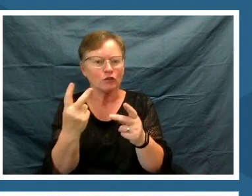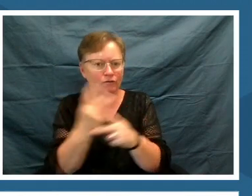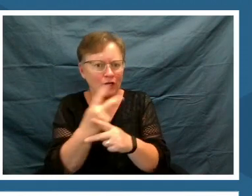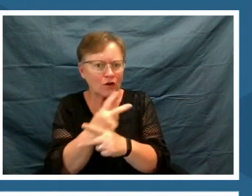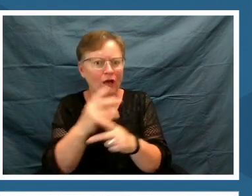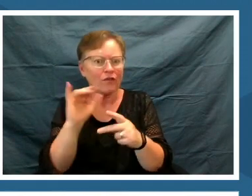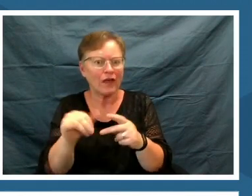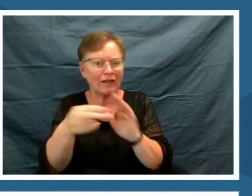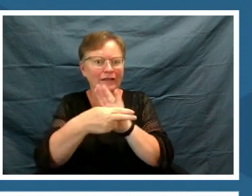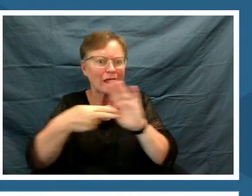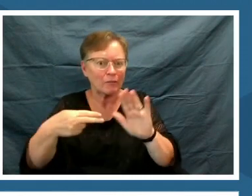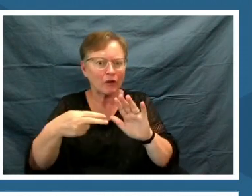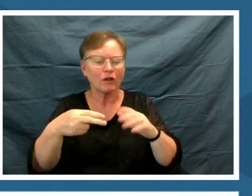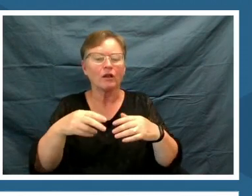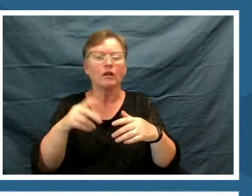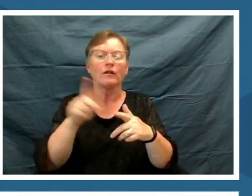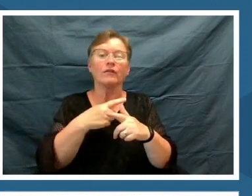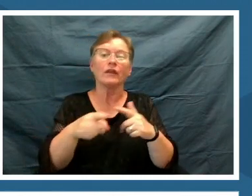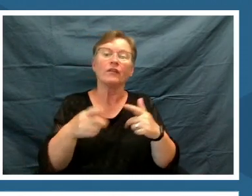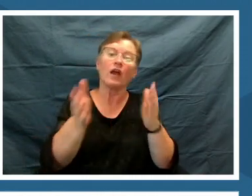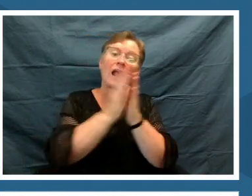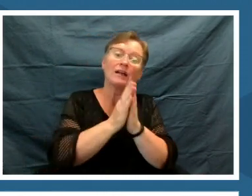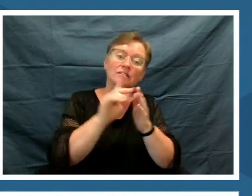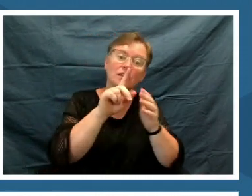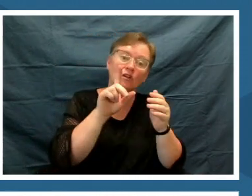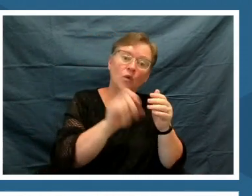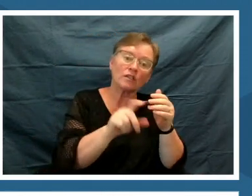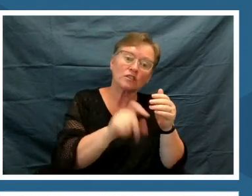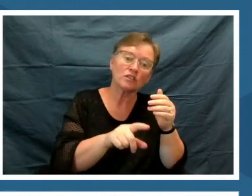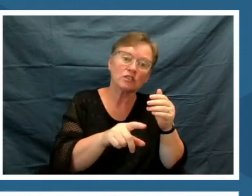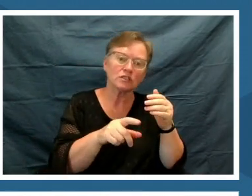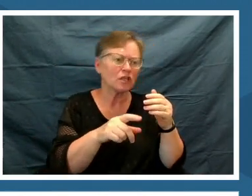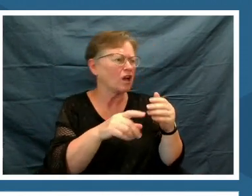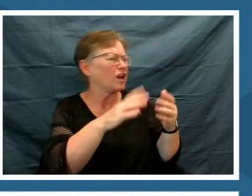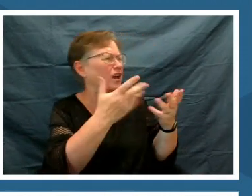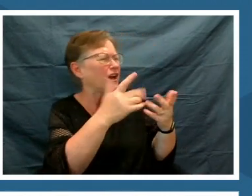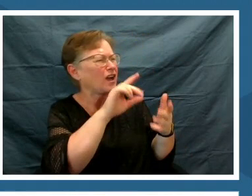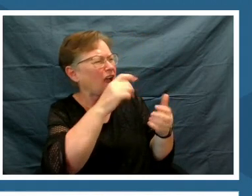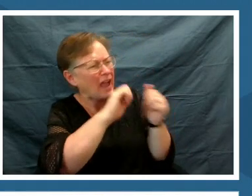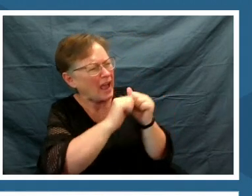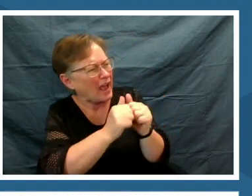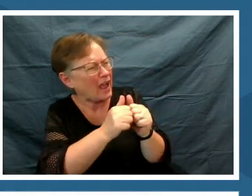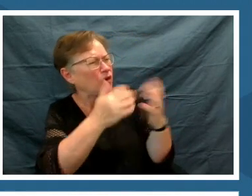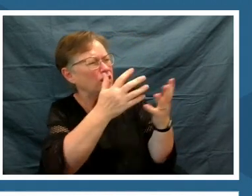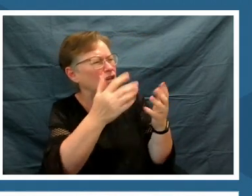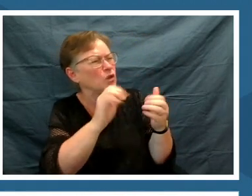and then they're asking the questions um that they're needing to ask to who are